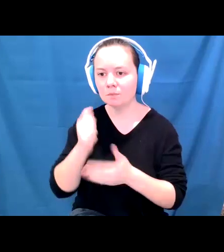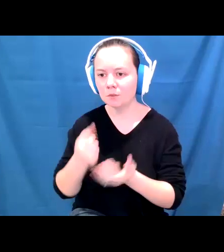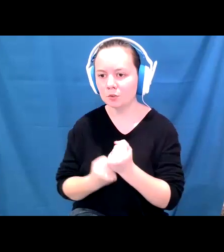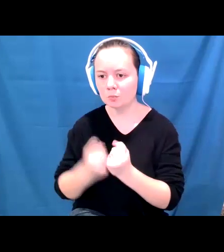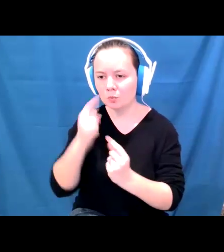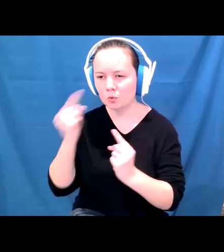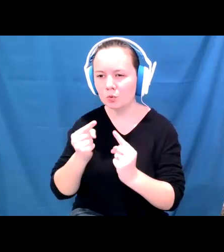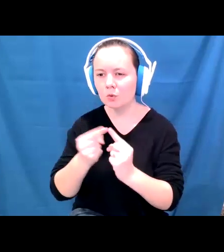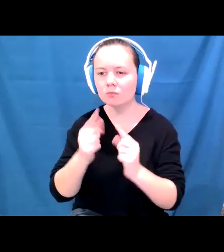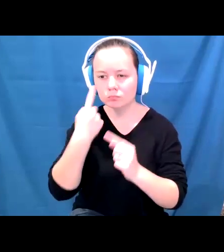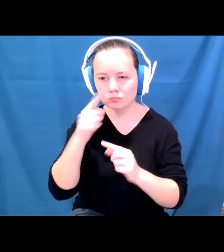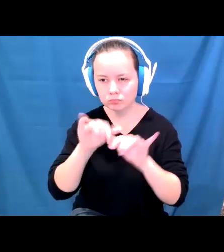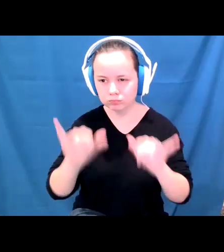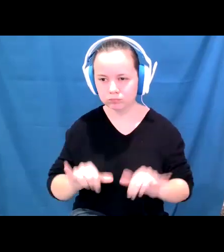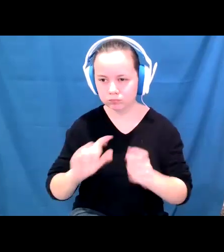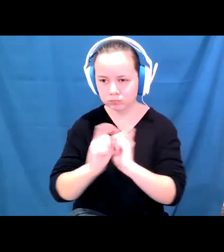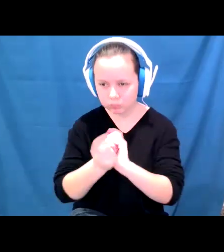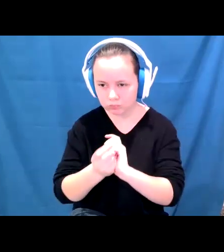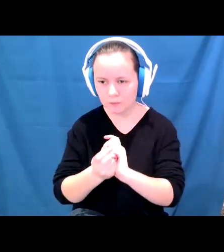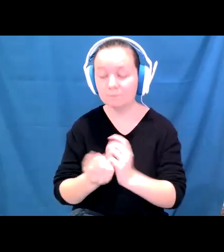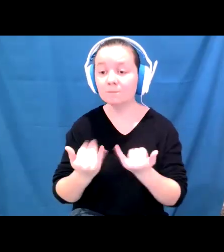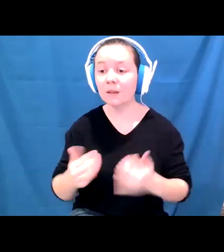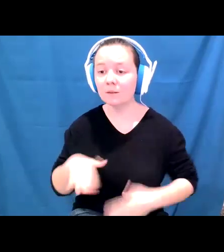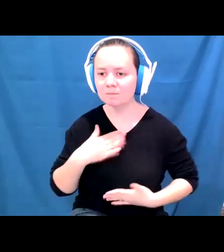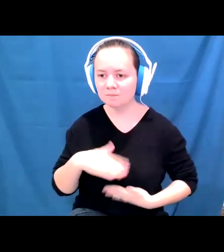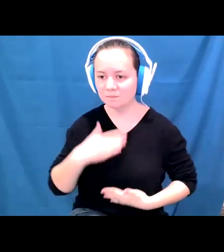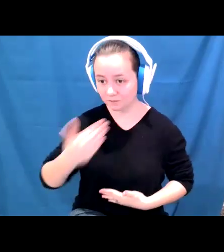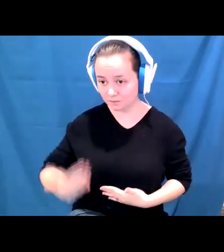Now, it's my pleasure to introduce Alison Barkoff,